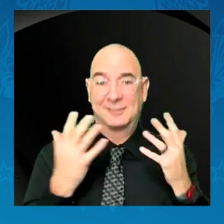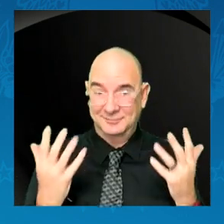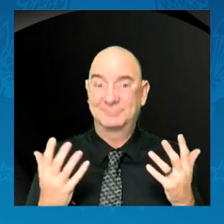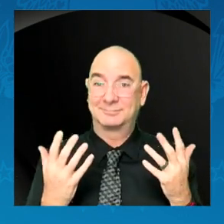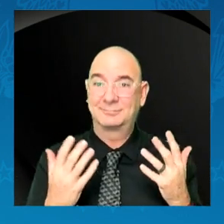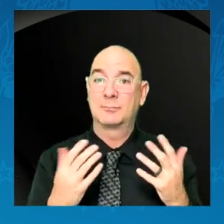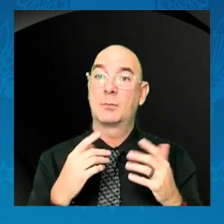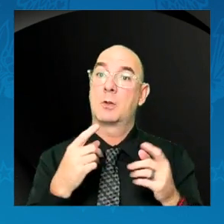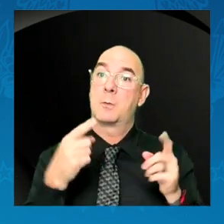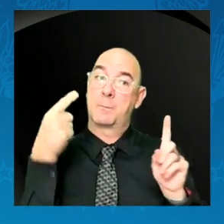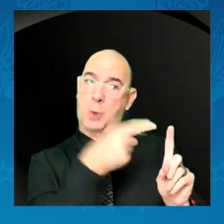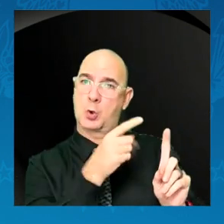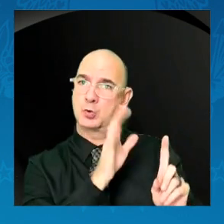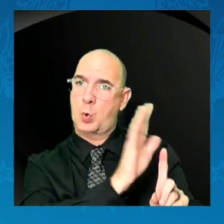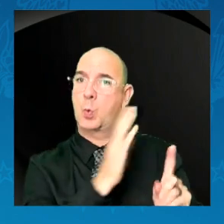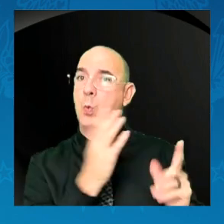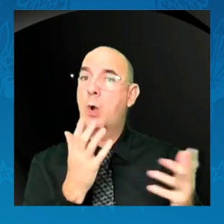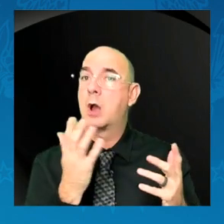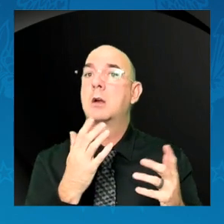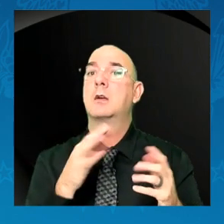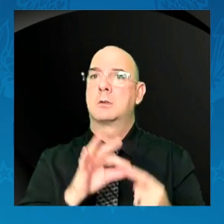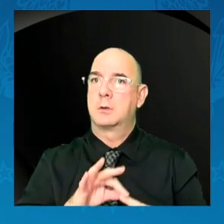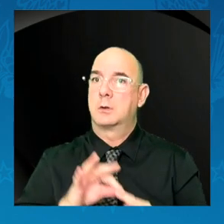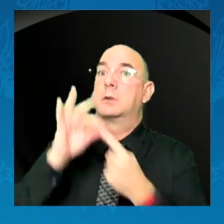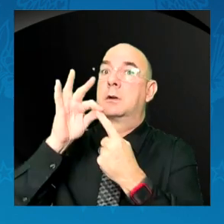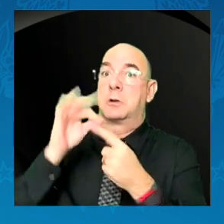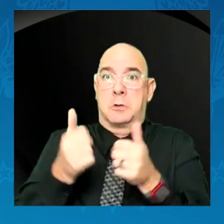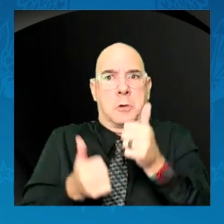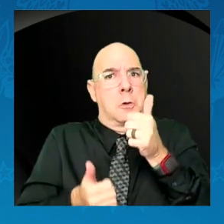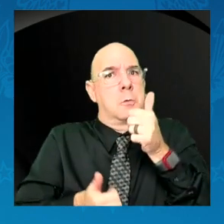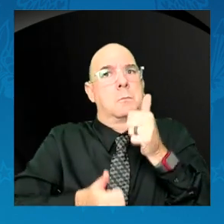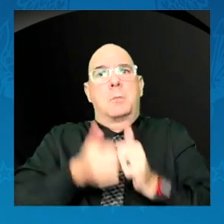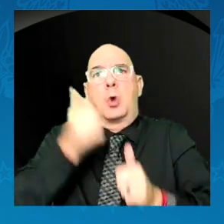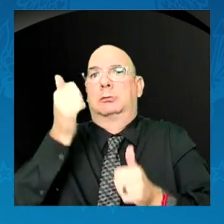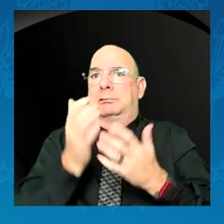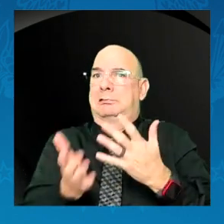the most disadvantaged and vulnerable communities